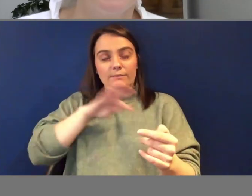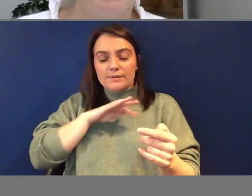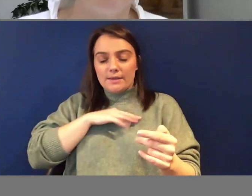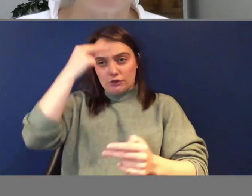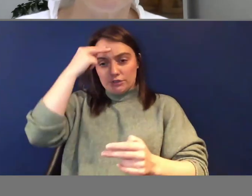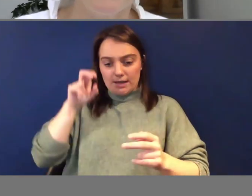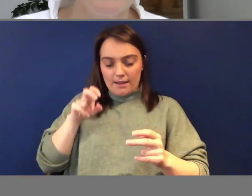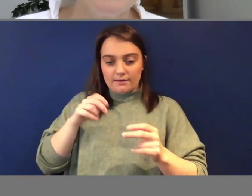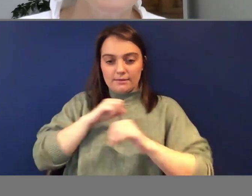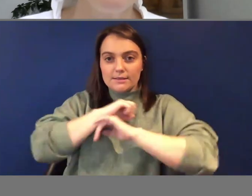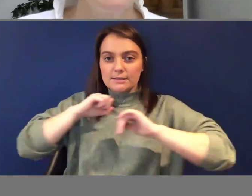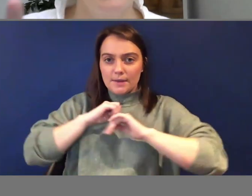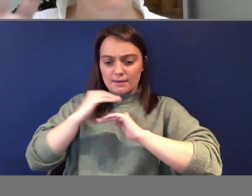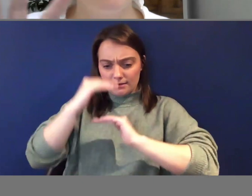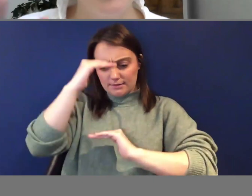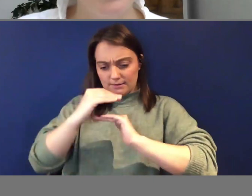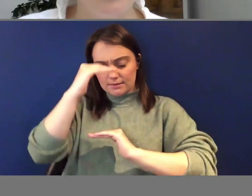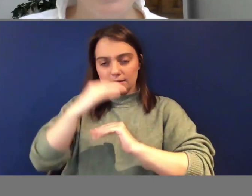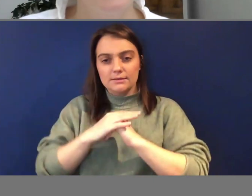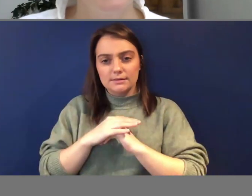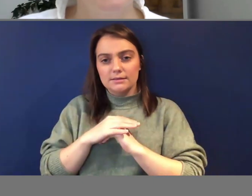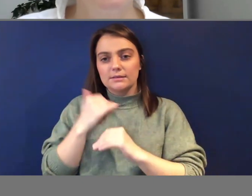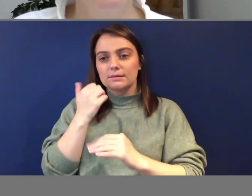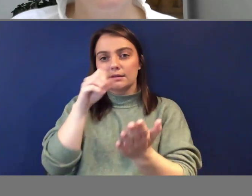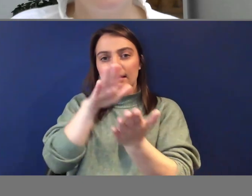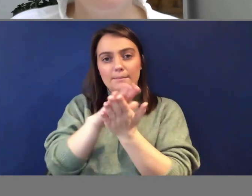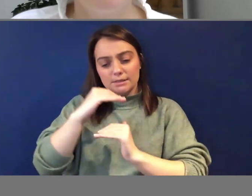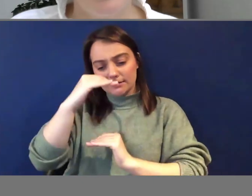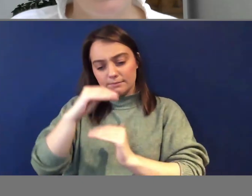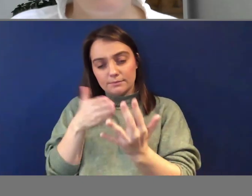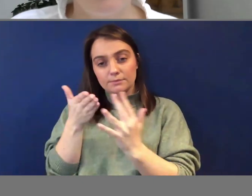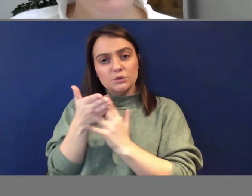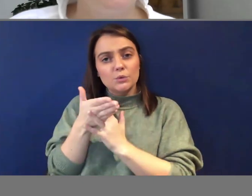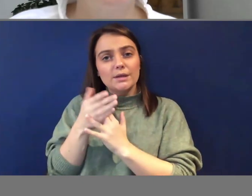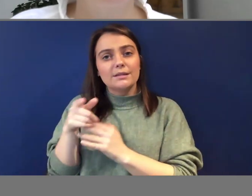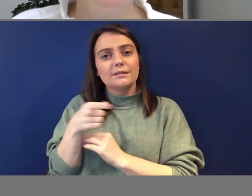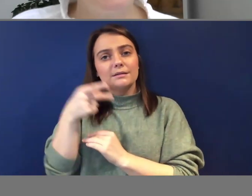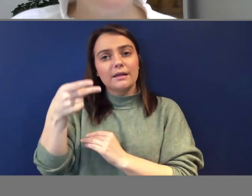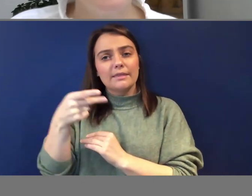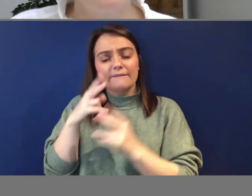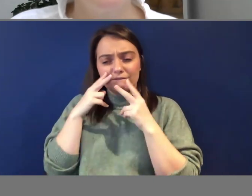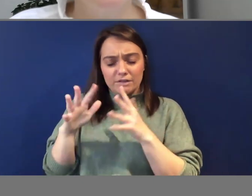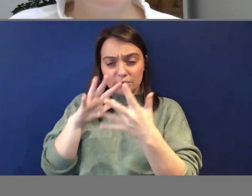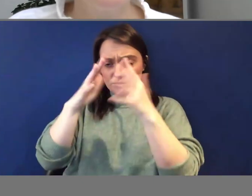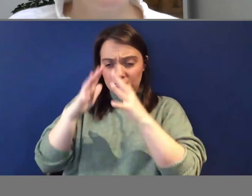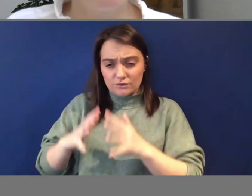between steps and that visual distraction then of what's going on between the risers but also